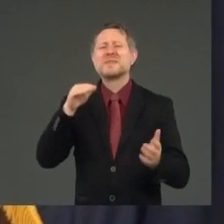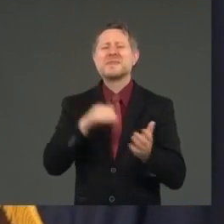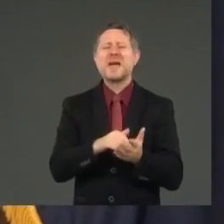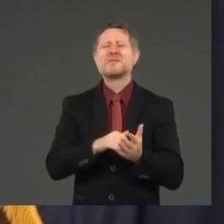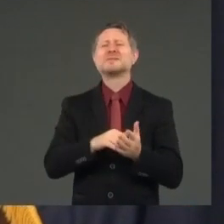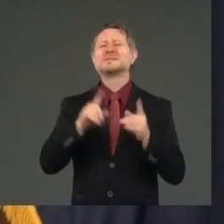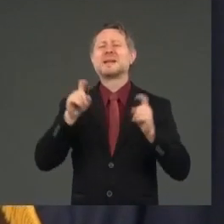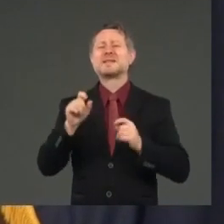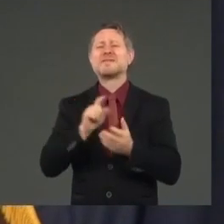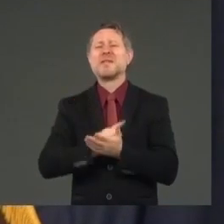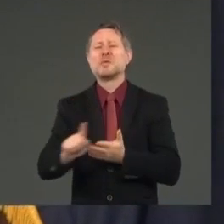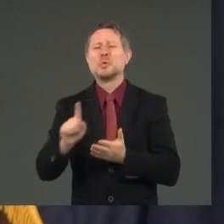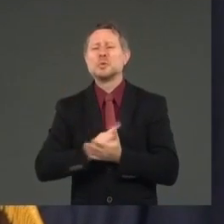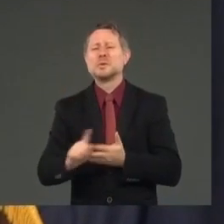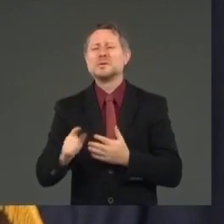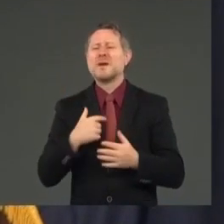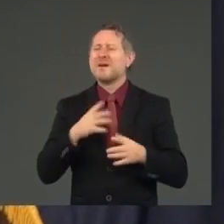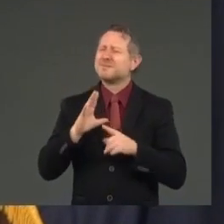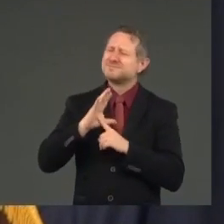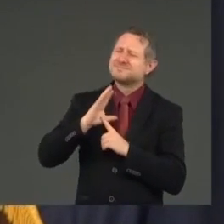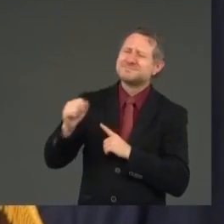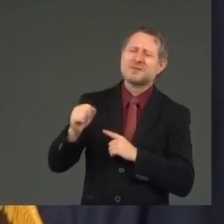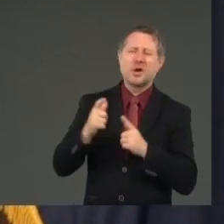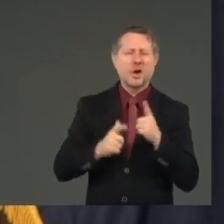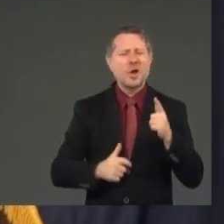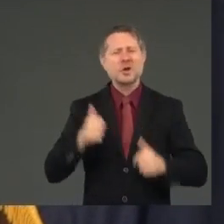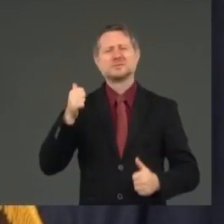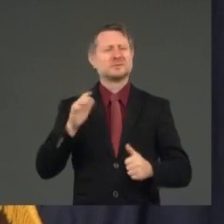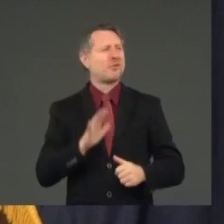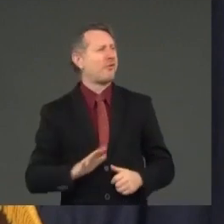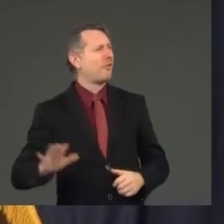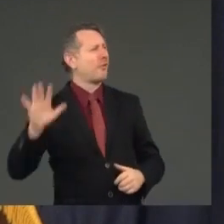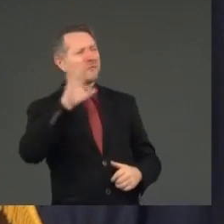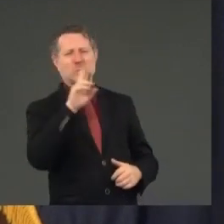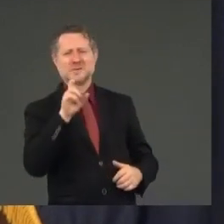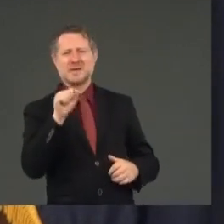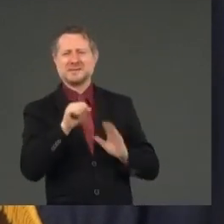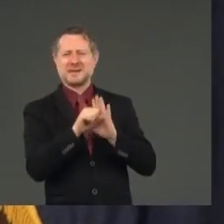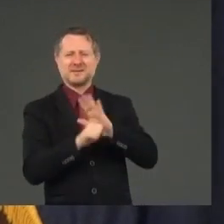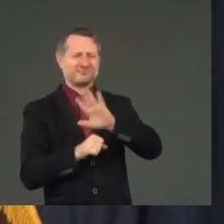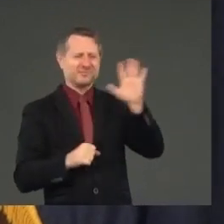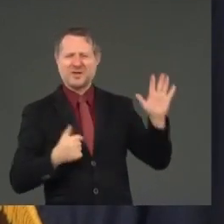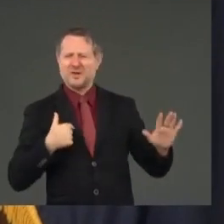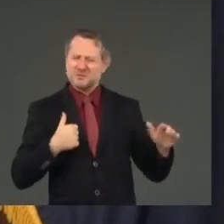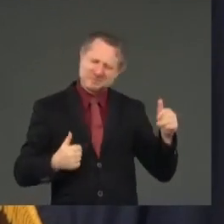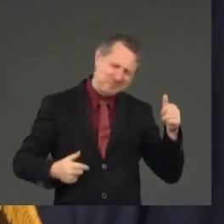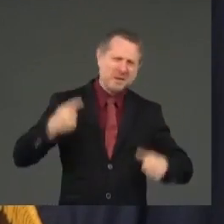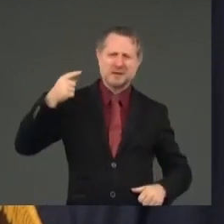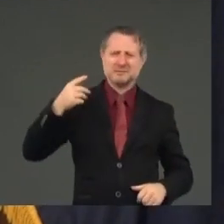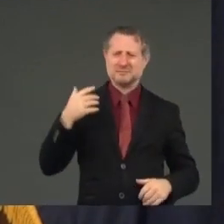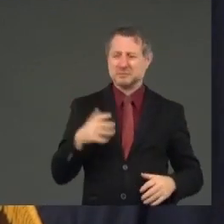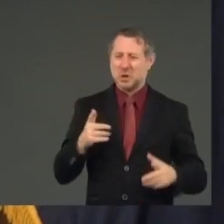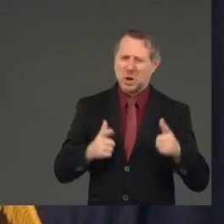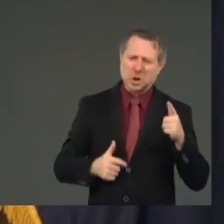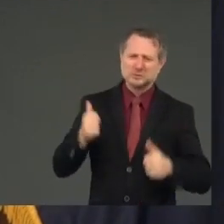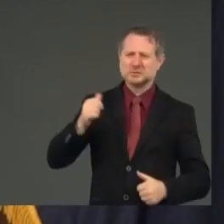IT IS 250,000 TESTS PER WEEK. THAT IS THE LARGEST PERCENTAGE